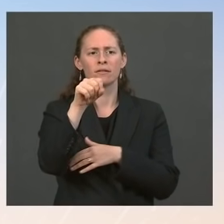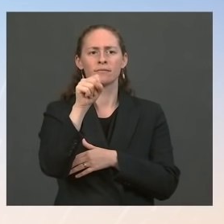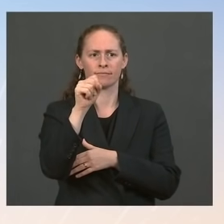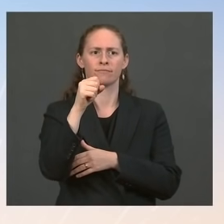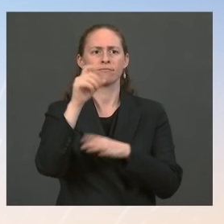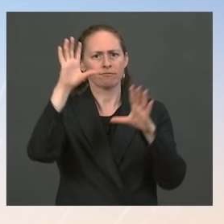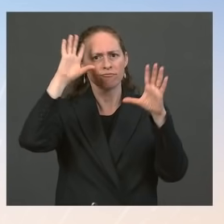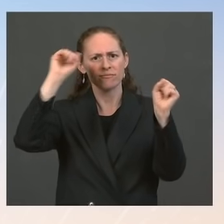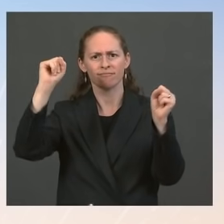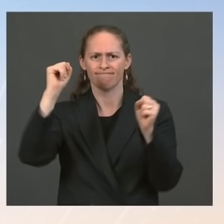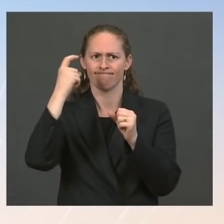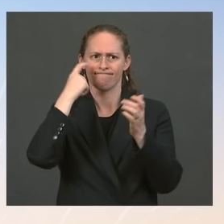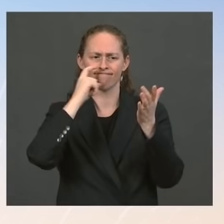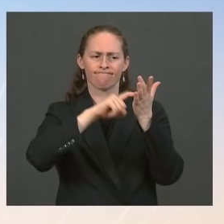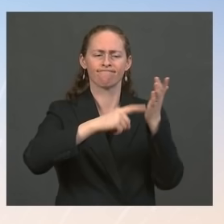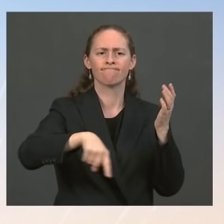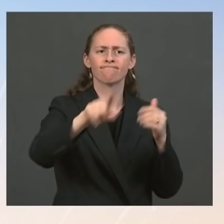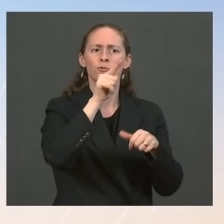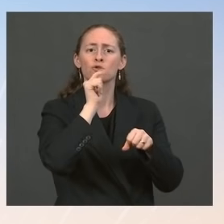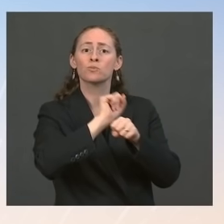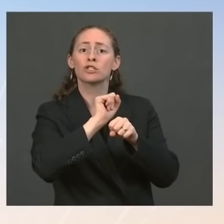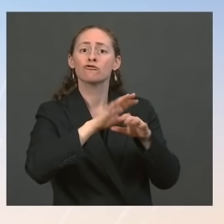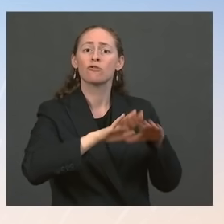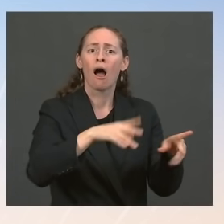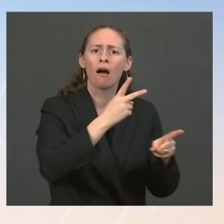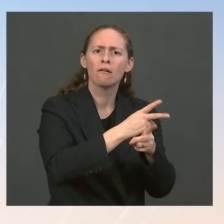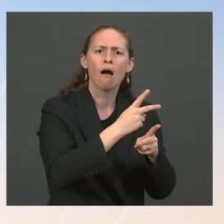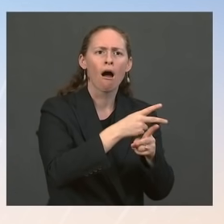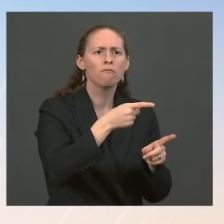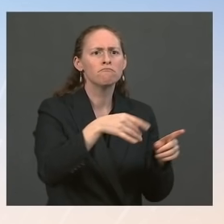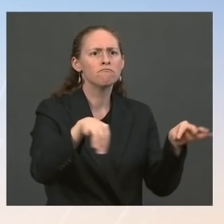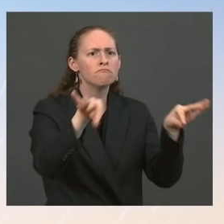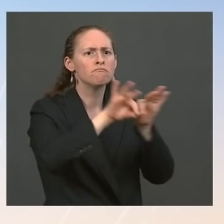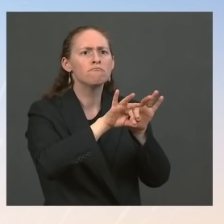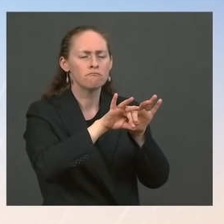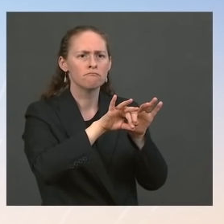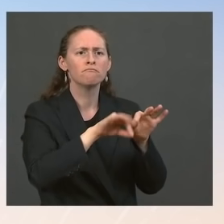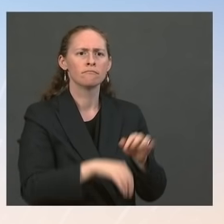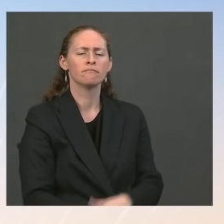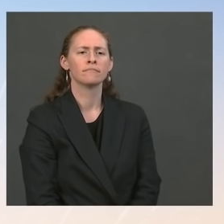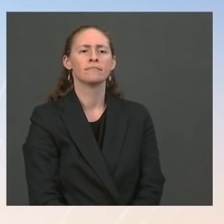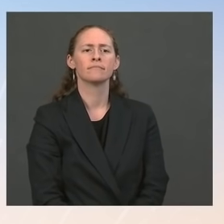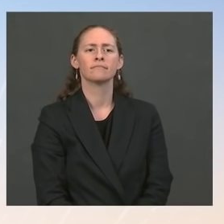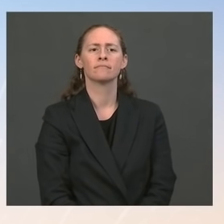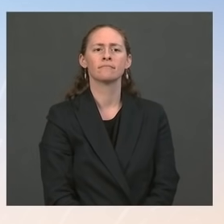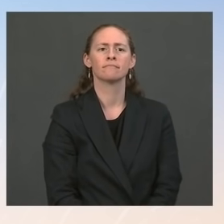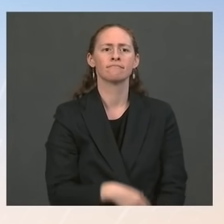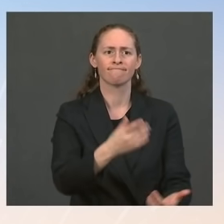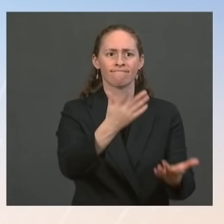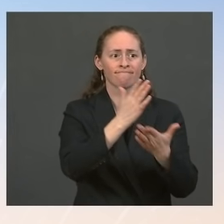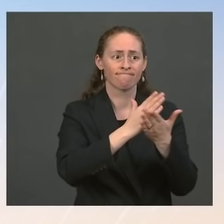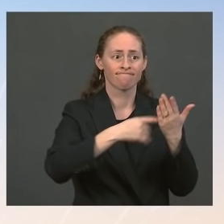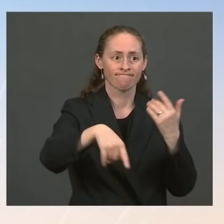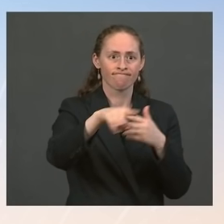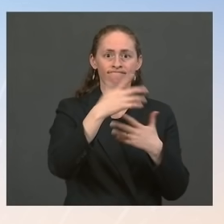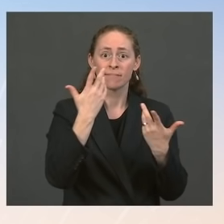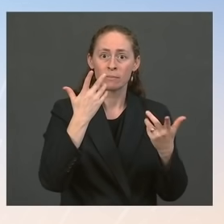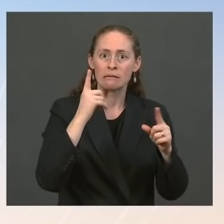many of whom also have challenges that are preventing them from -- them from being in the workhorse -- workforce. Maybe it's their own childcare needs,